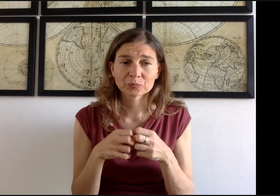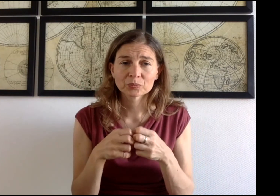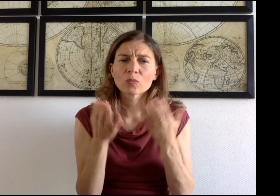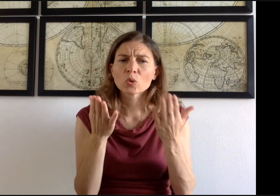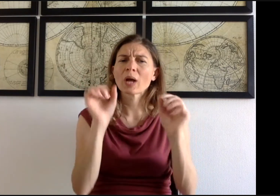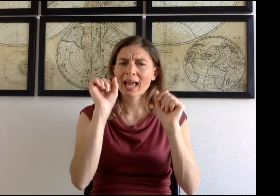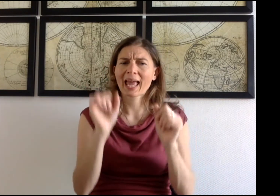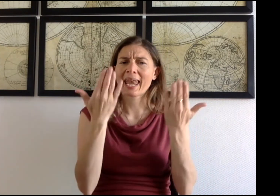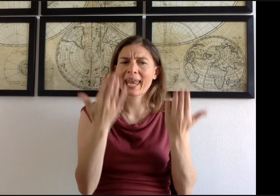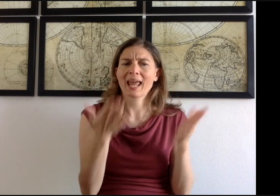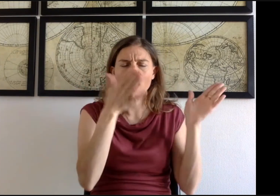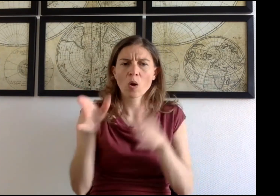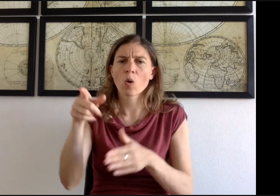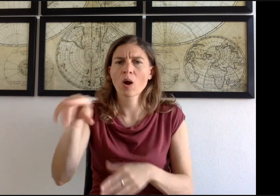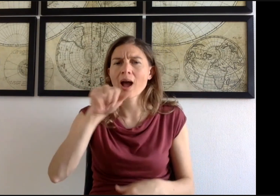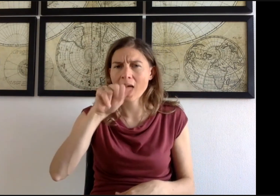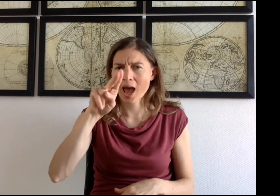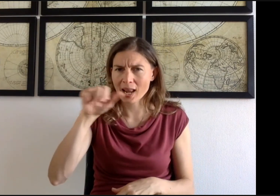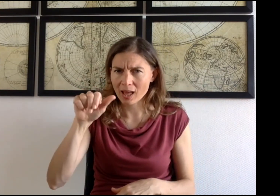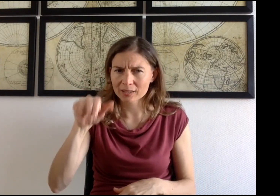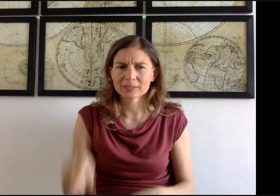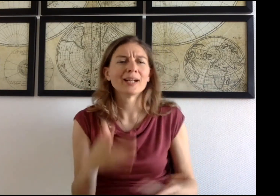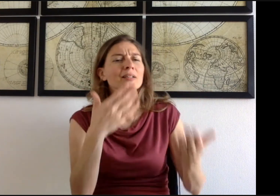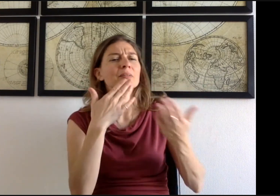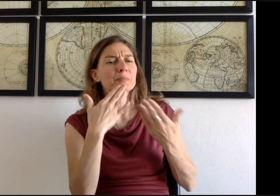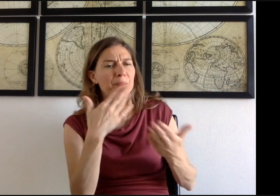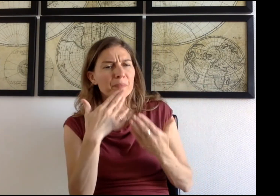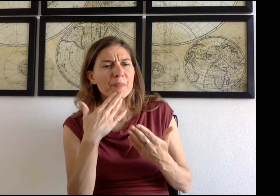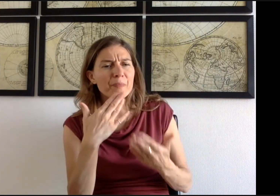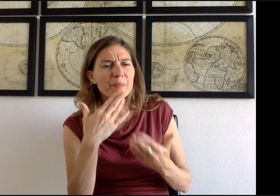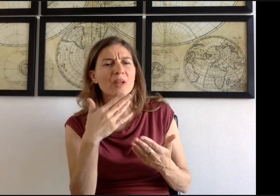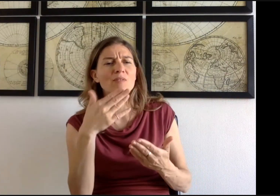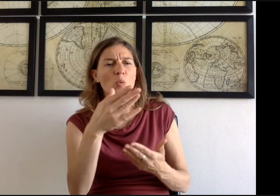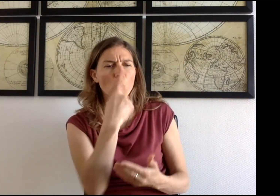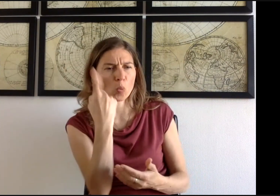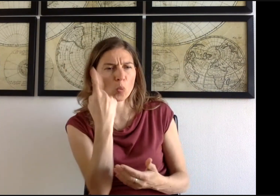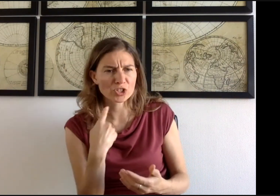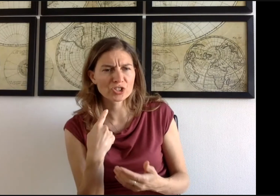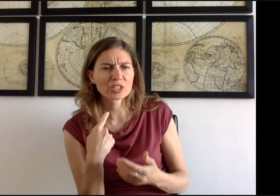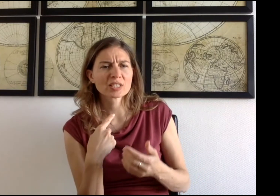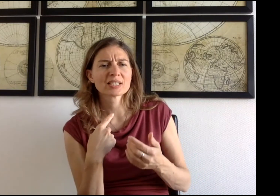Okay. Thank you for the question and for the share here today.